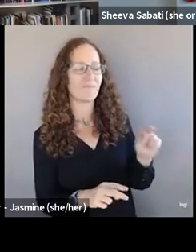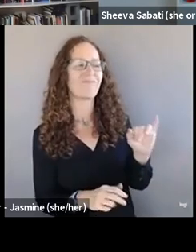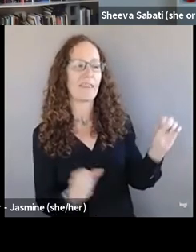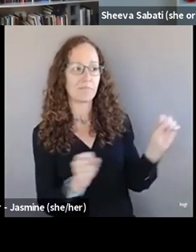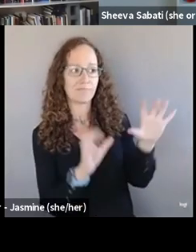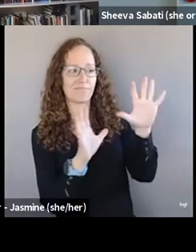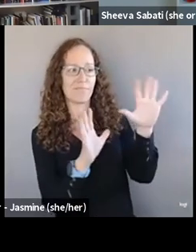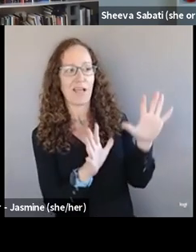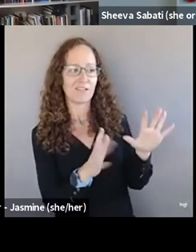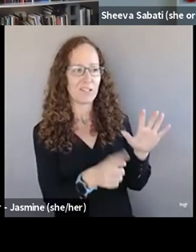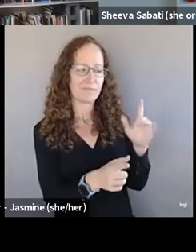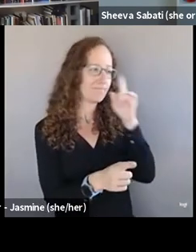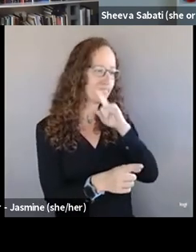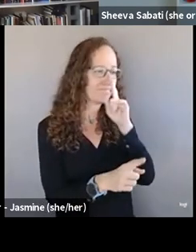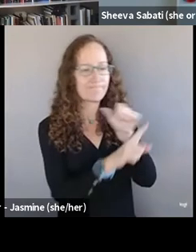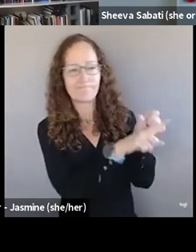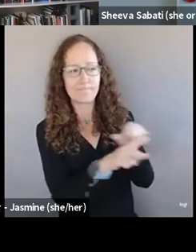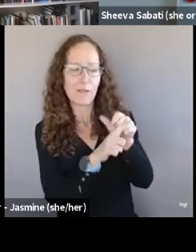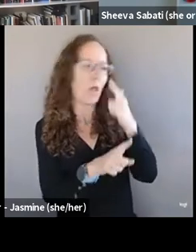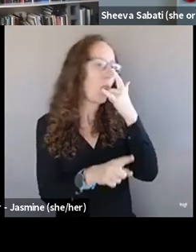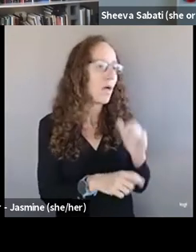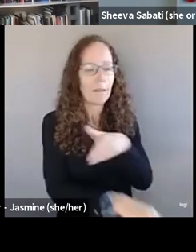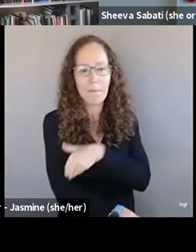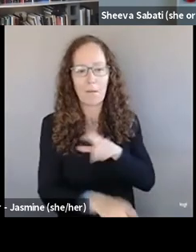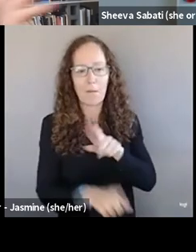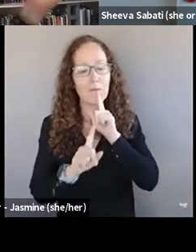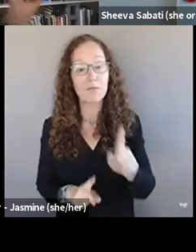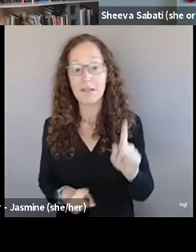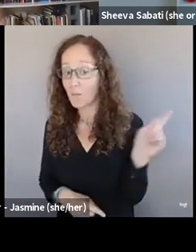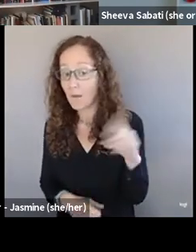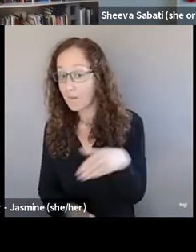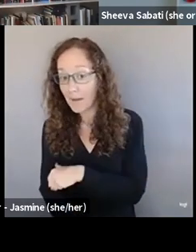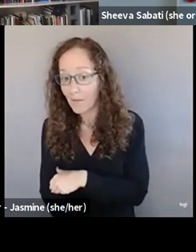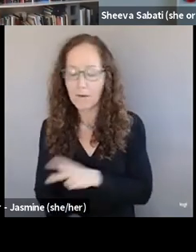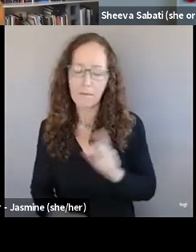Shiva, where you at? Where are you at? Firstly, come with that